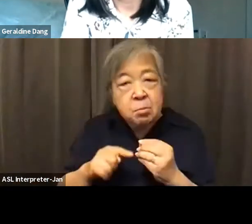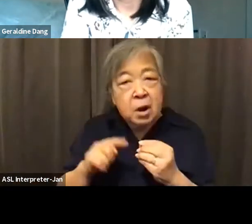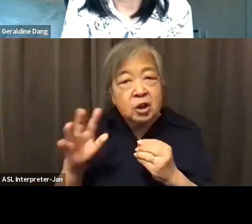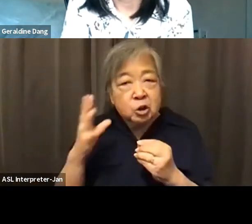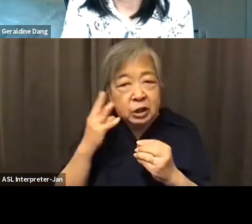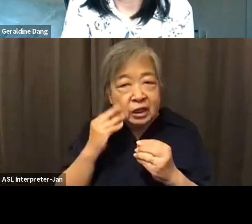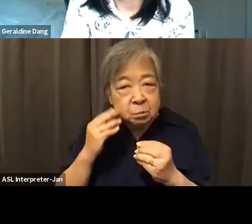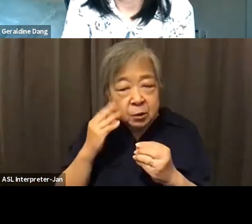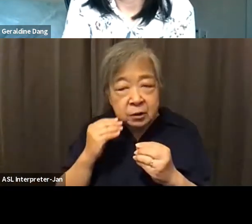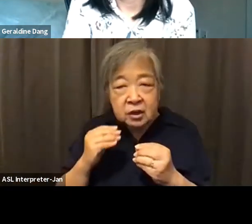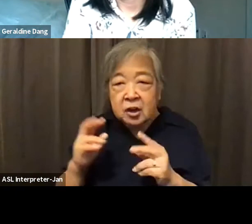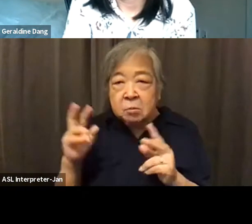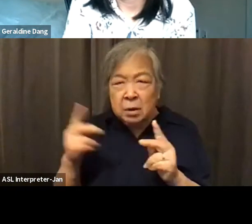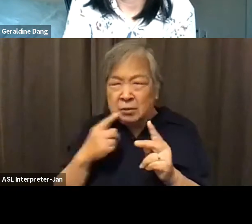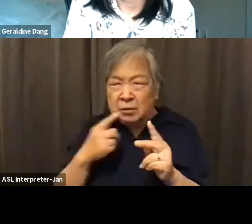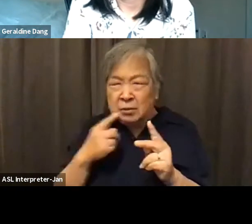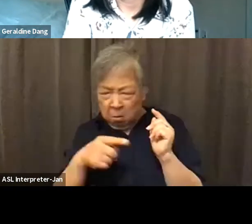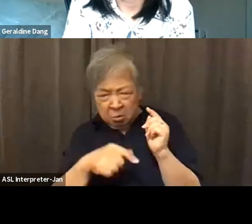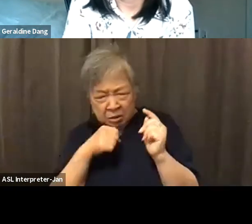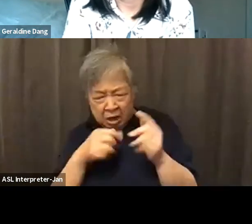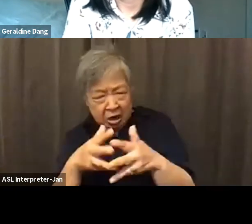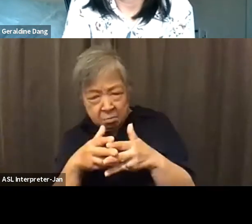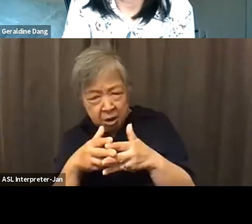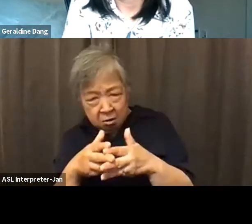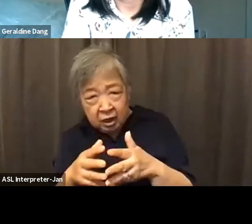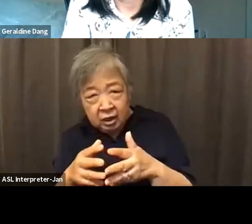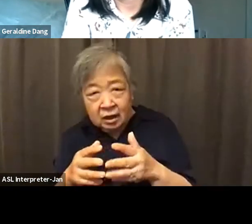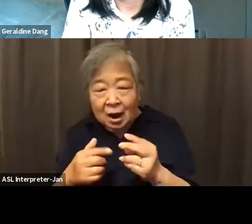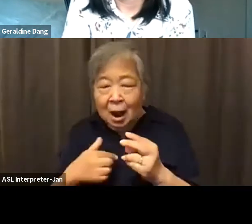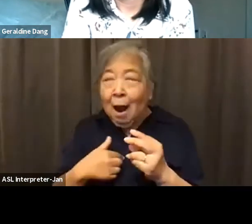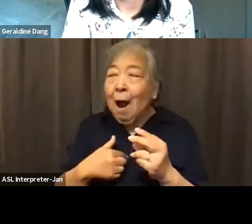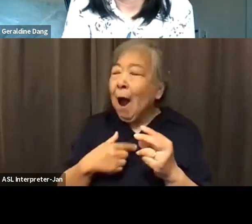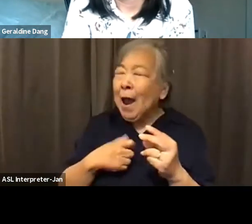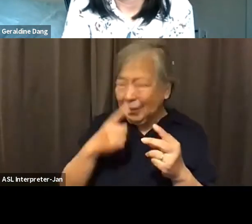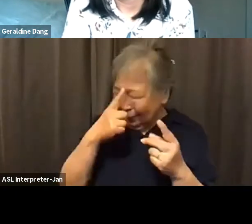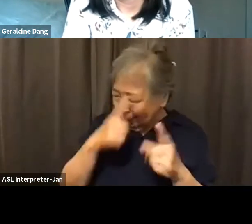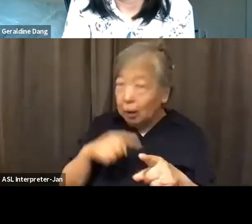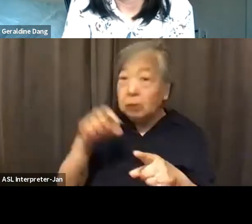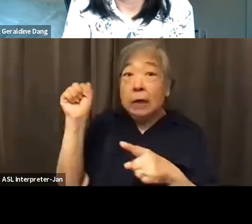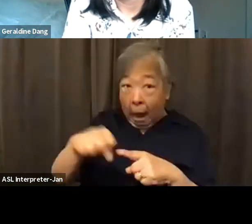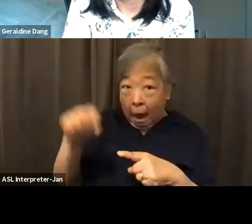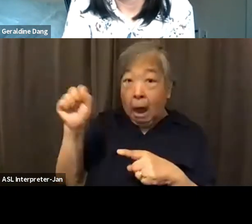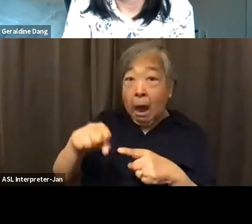her American-ness and all these things I was just nodding my head a ton because while living